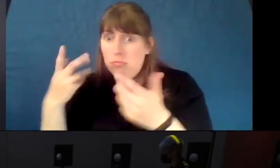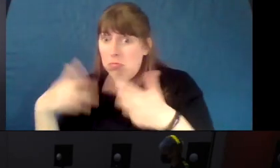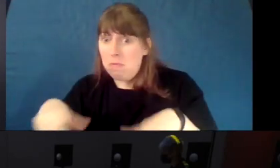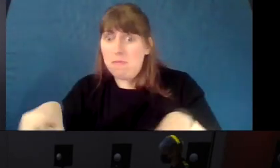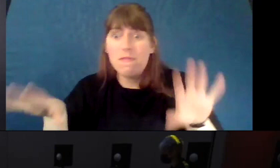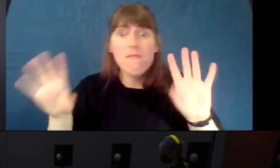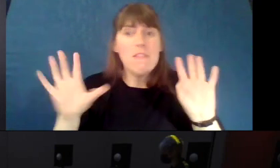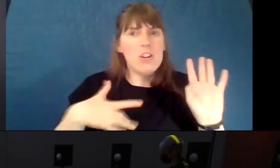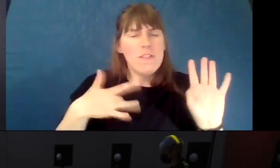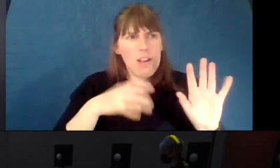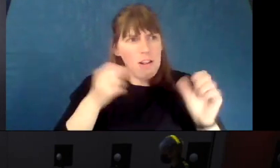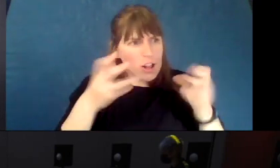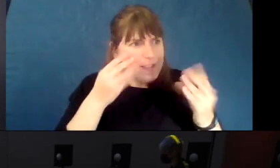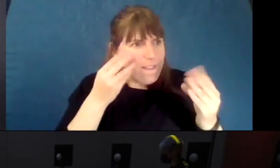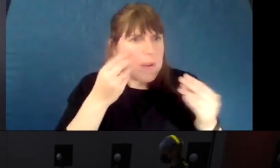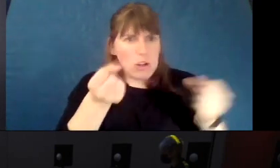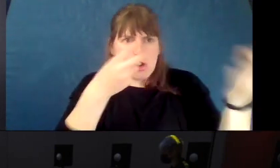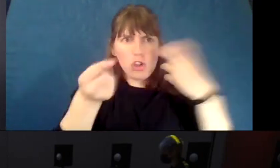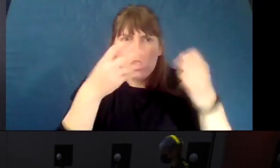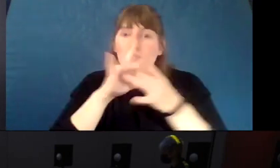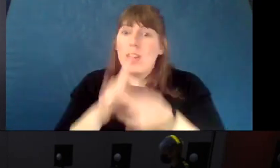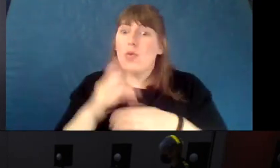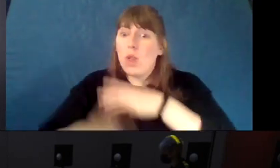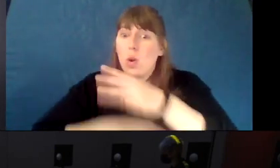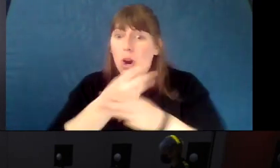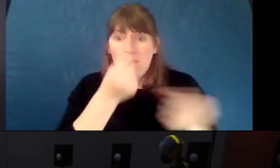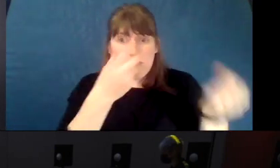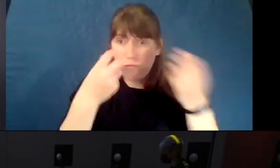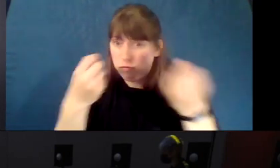all of this information of the world, then we bring them into this much more